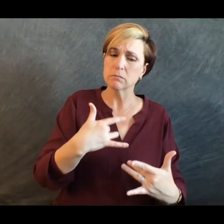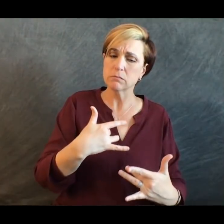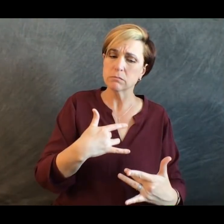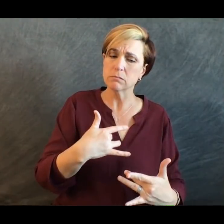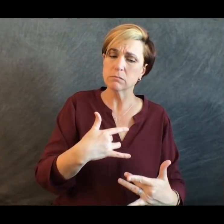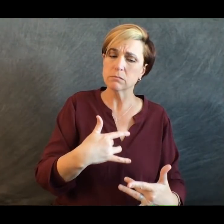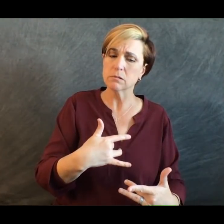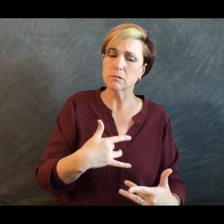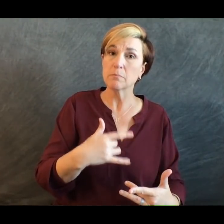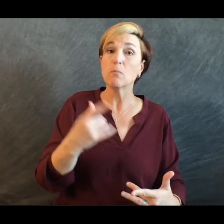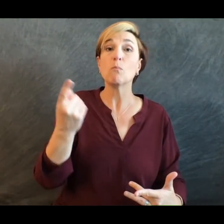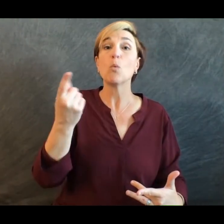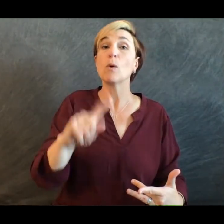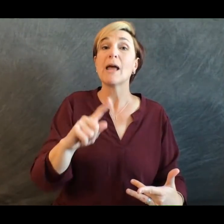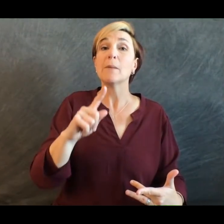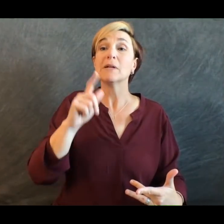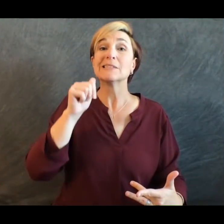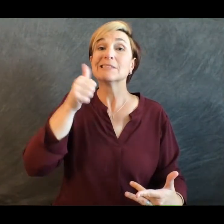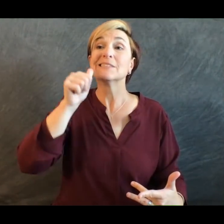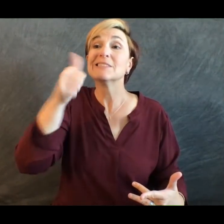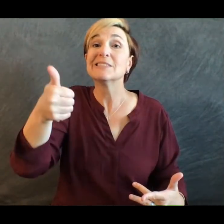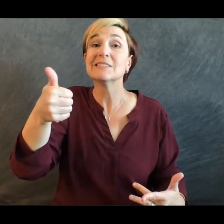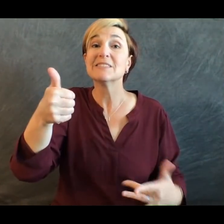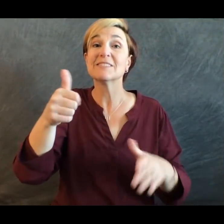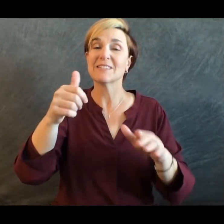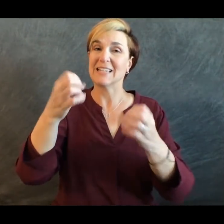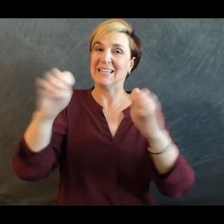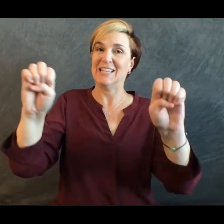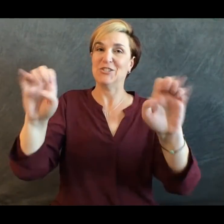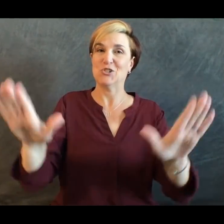there is hope there is hope in this moment that thanks to what the American